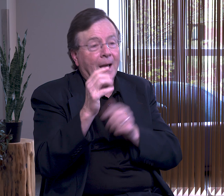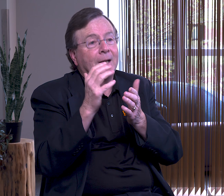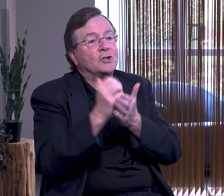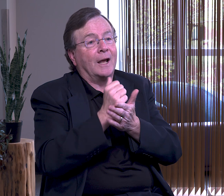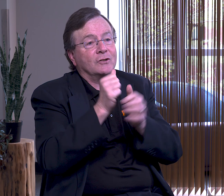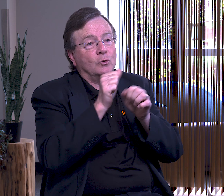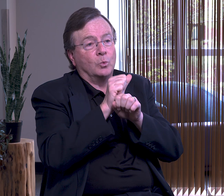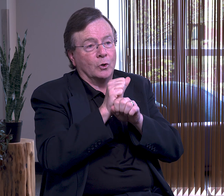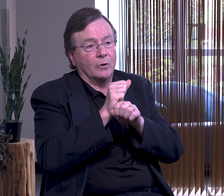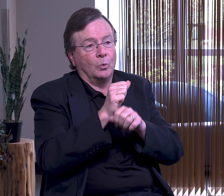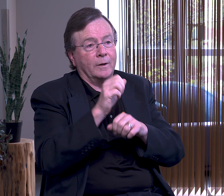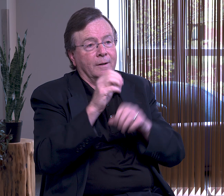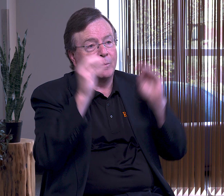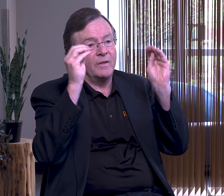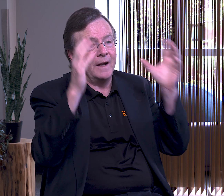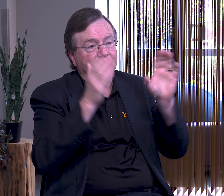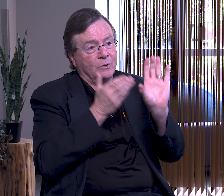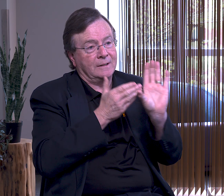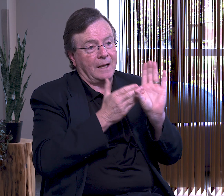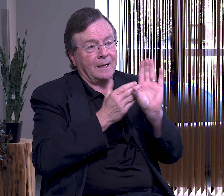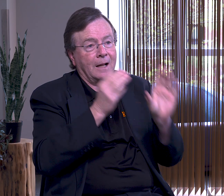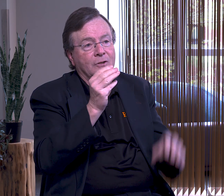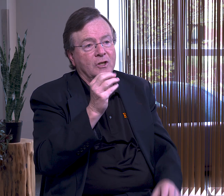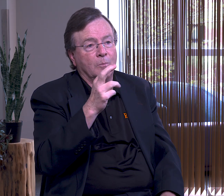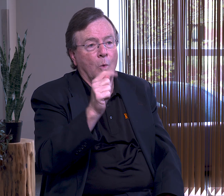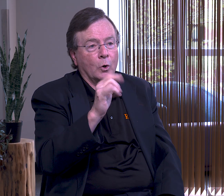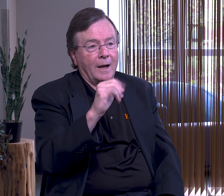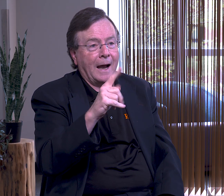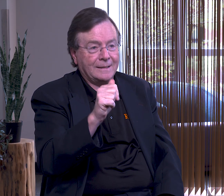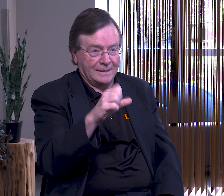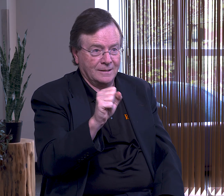I had a chance to work with a professor in Psychology, Mort Isaacs,